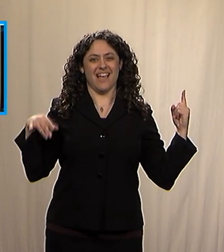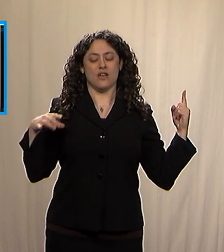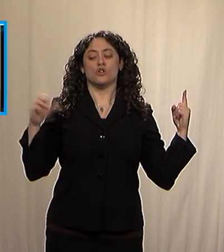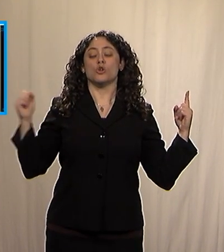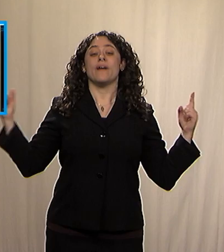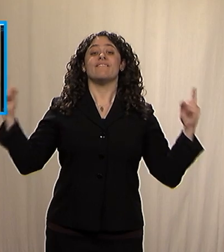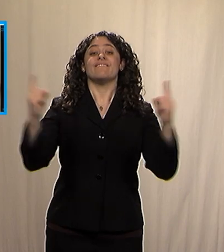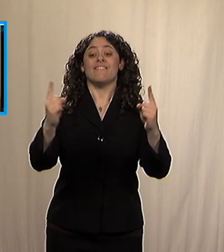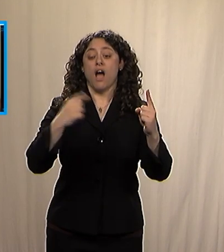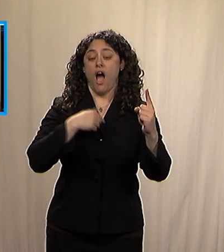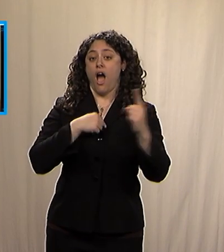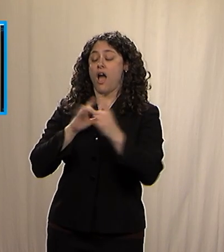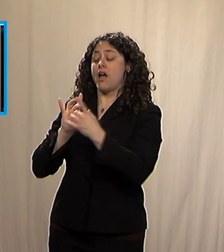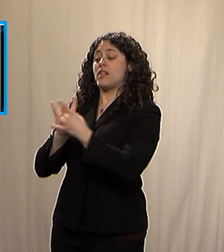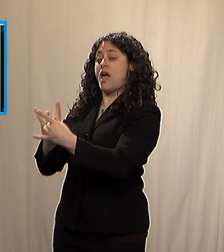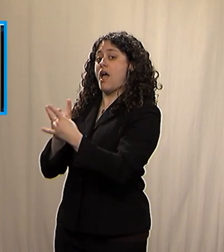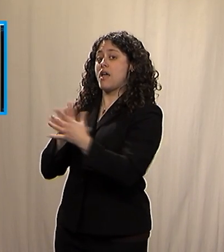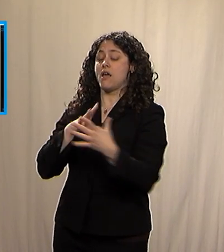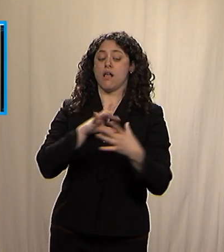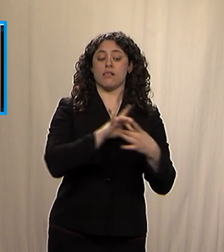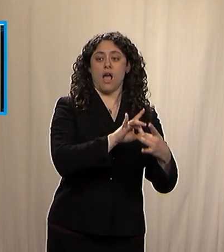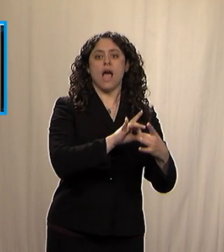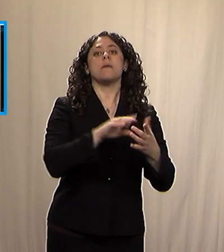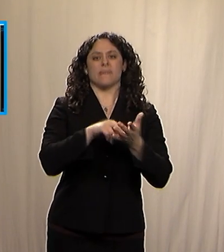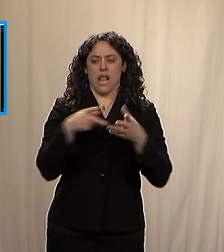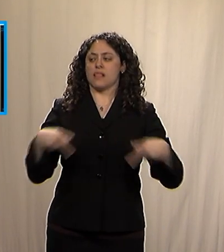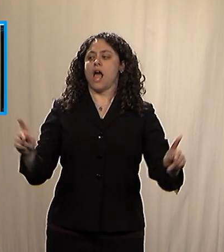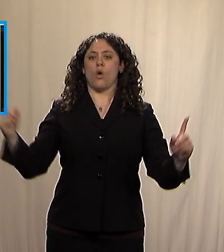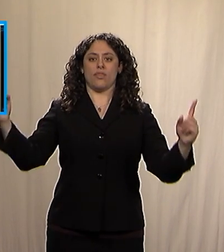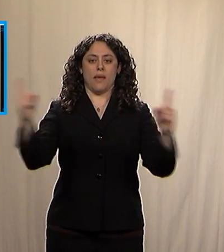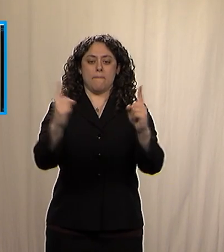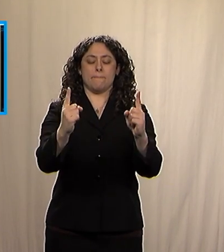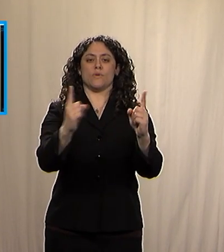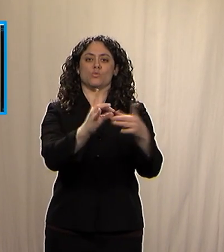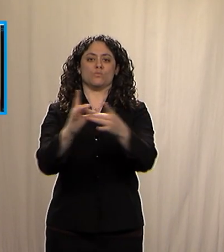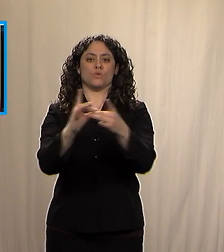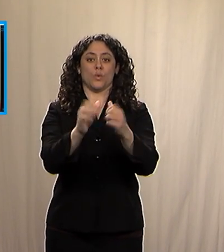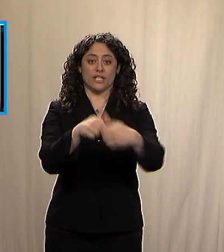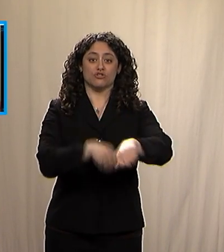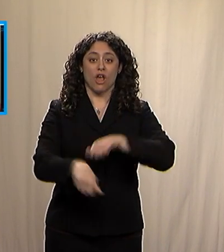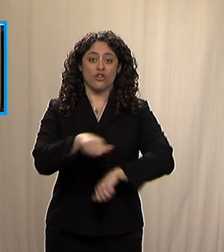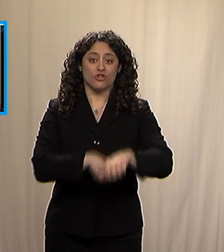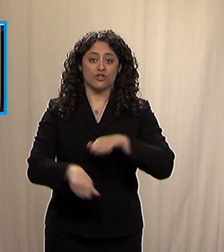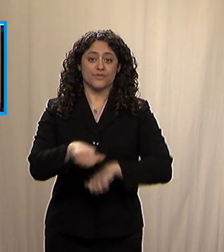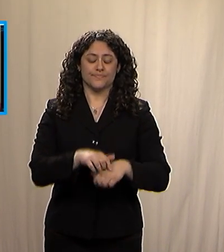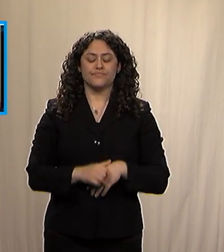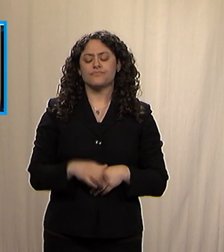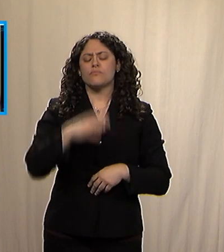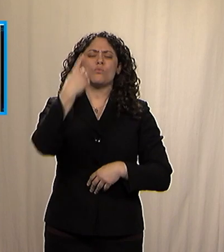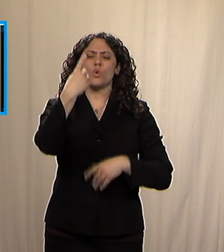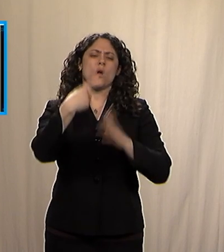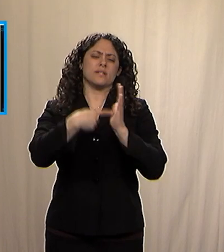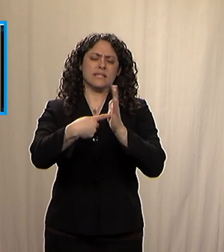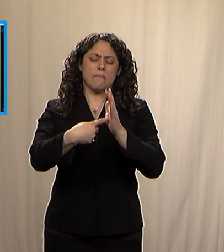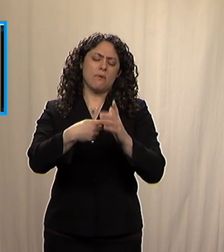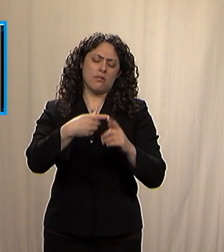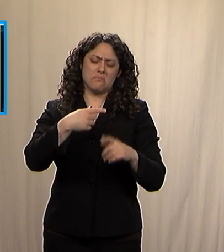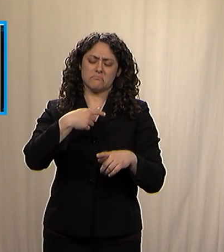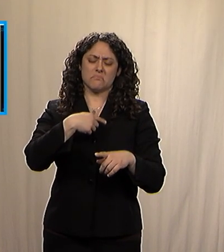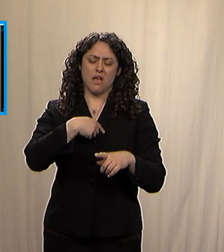with the participants, that allows them to align with each other. One example I've given in the past,